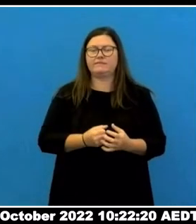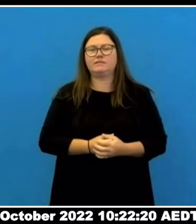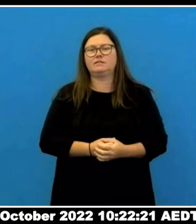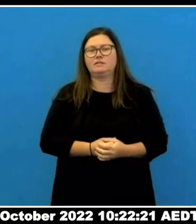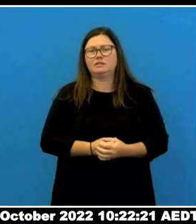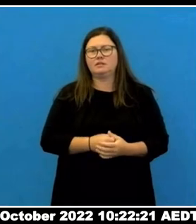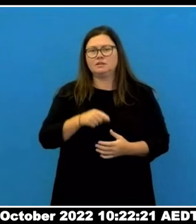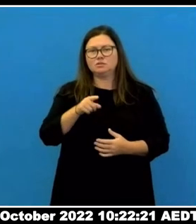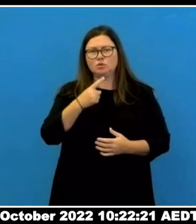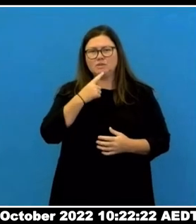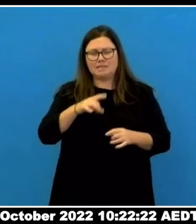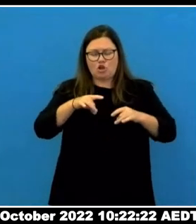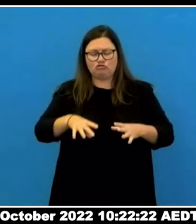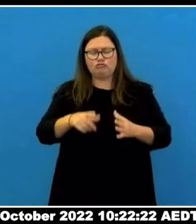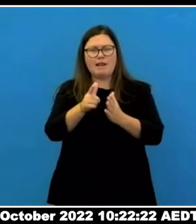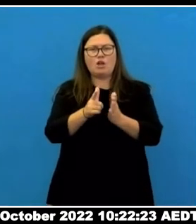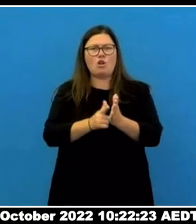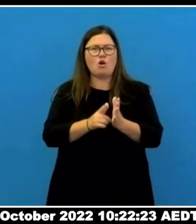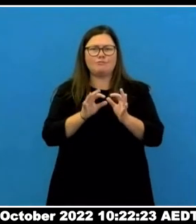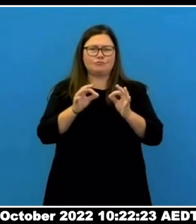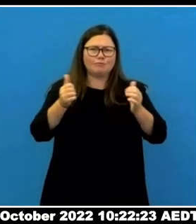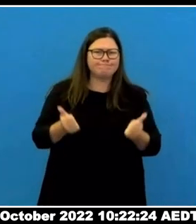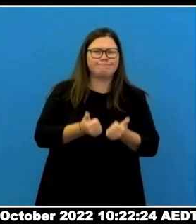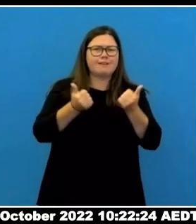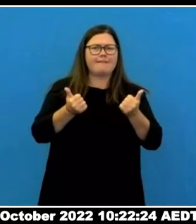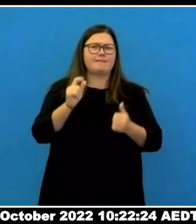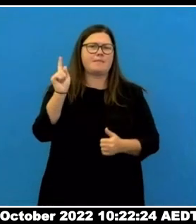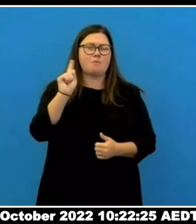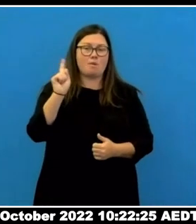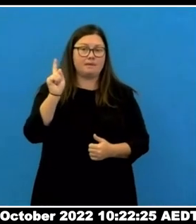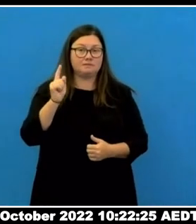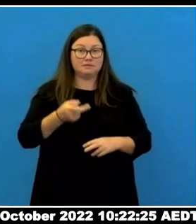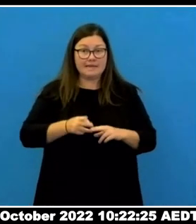How do complainants currently seek redress